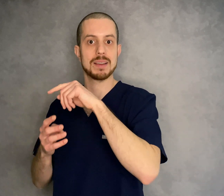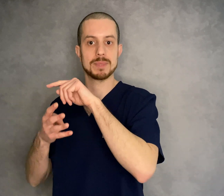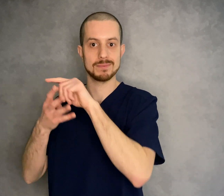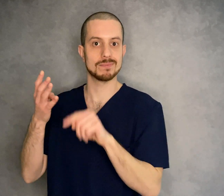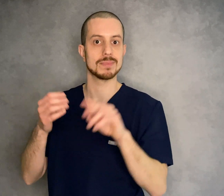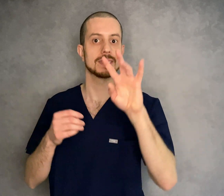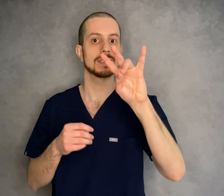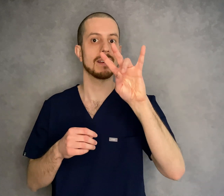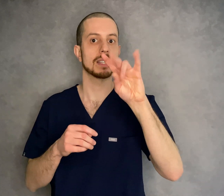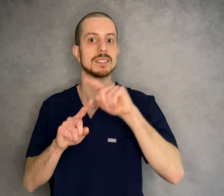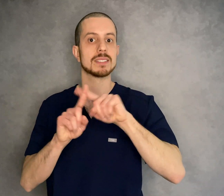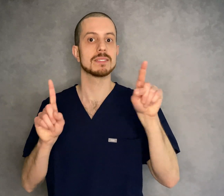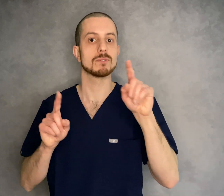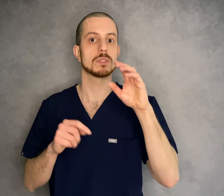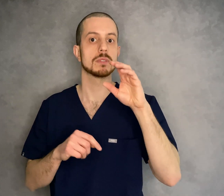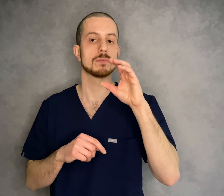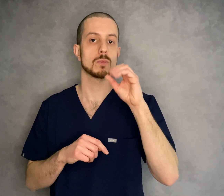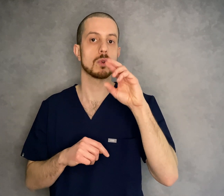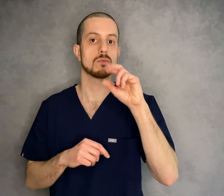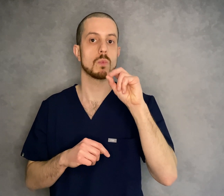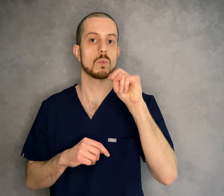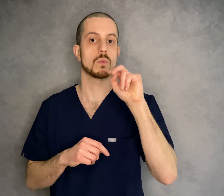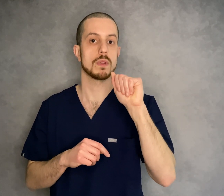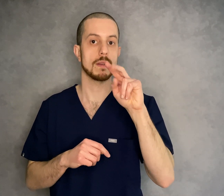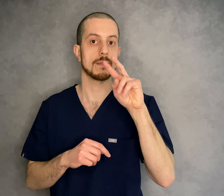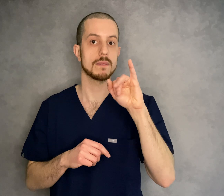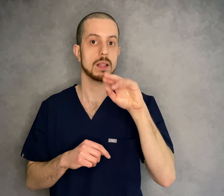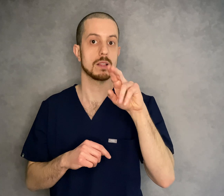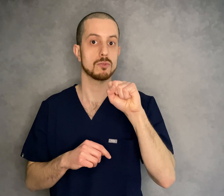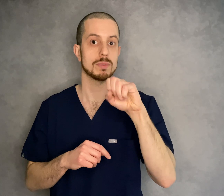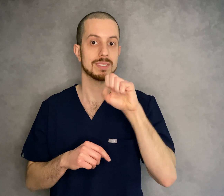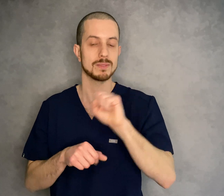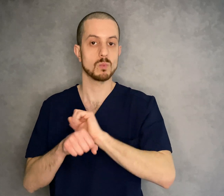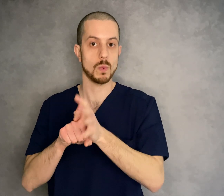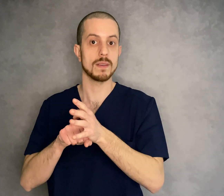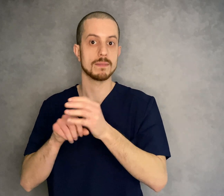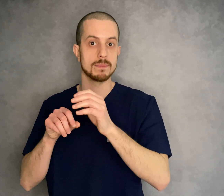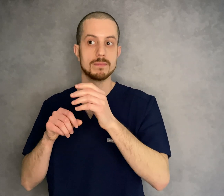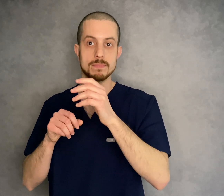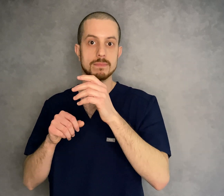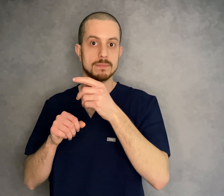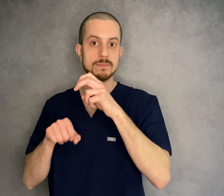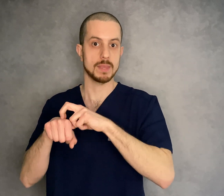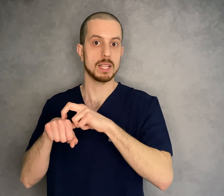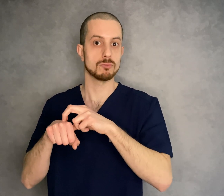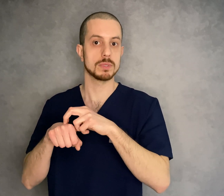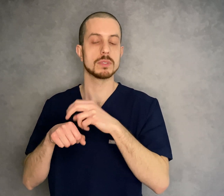that is comprised of 7 different (human) coronaviruses.